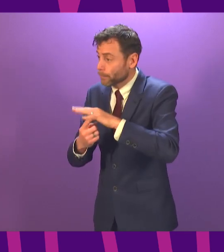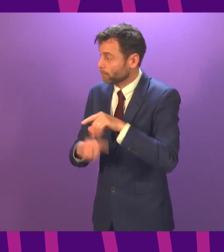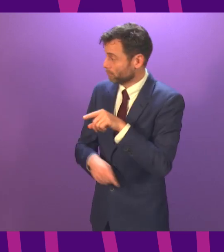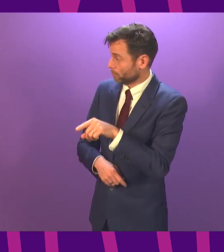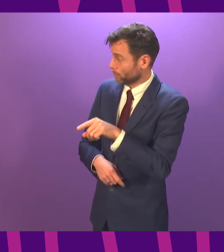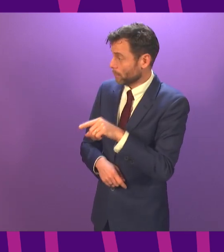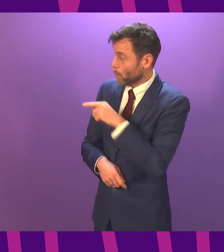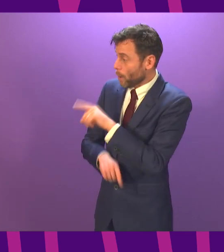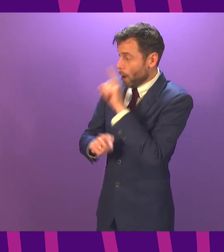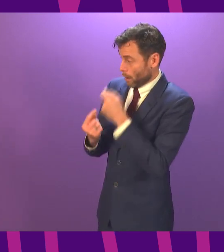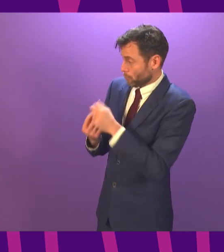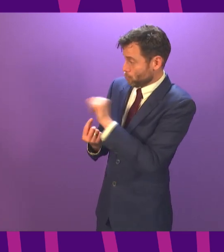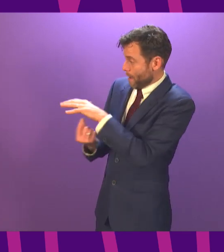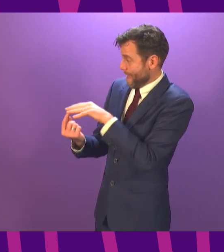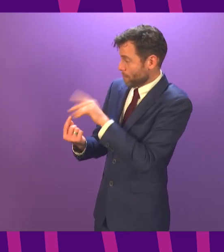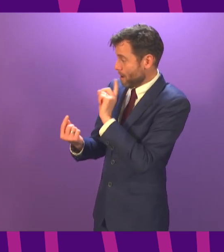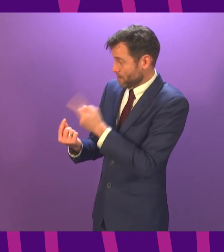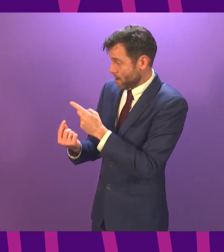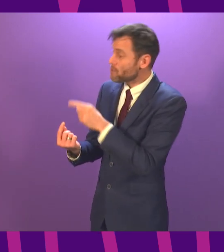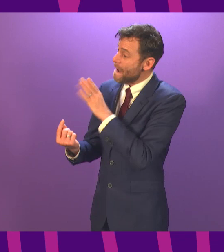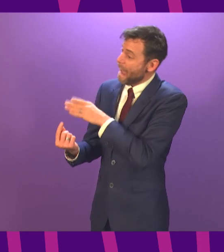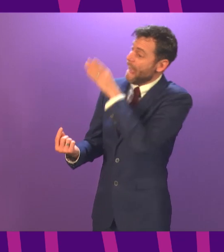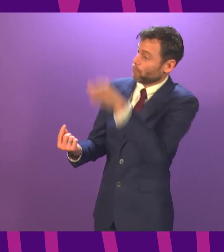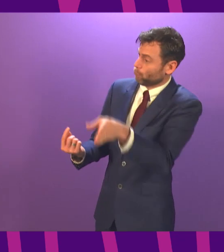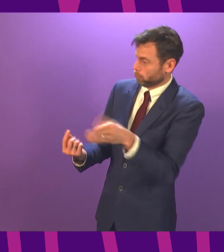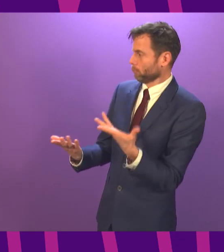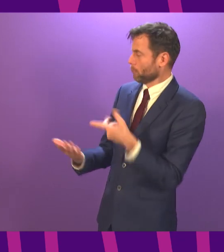shopping that cannot be done in people’s own local area is one of the specific exemptions